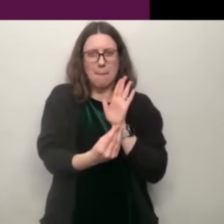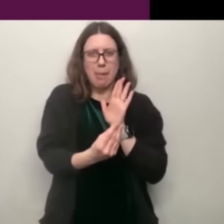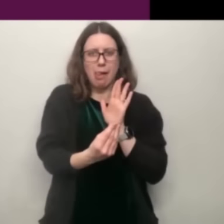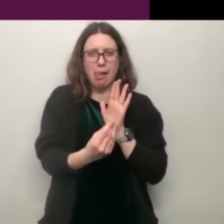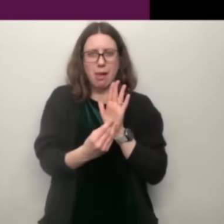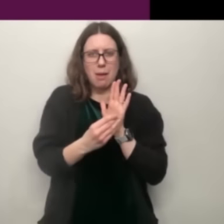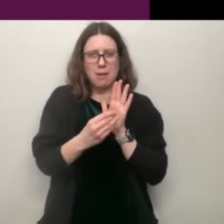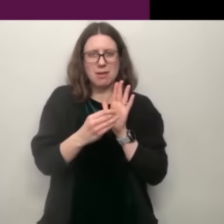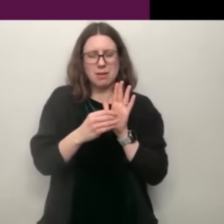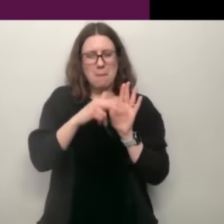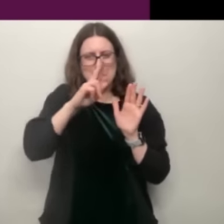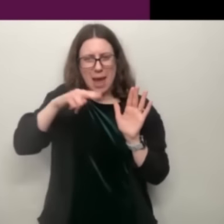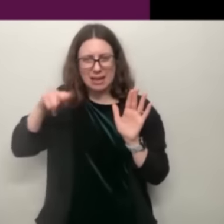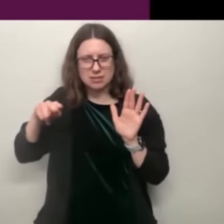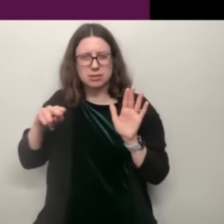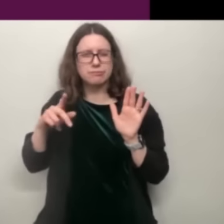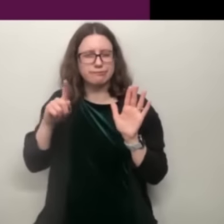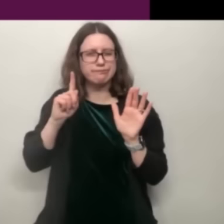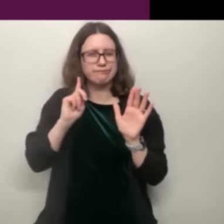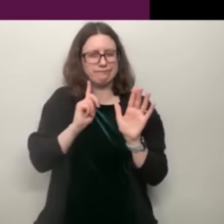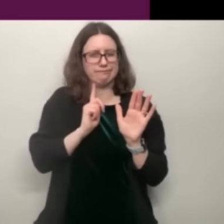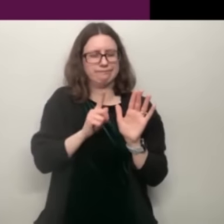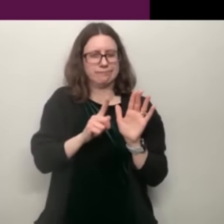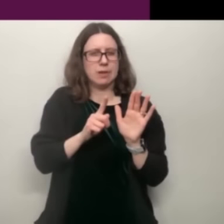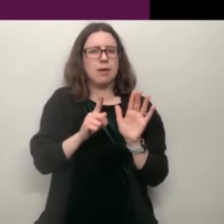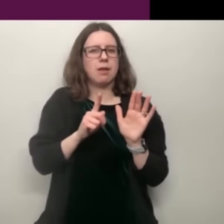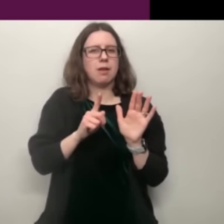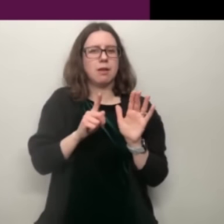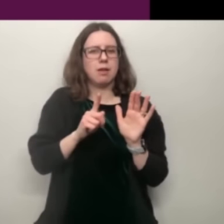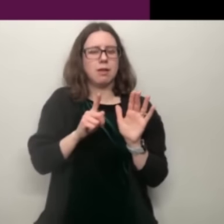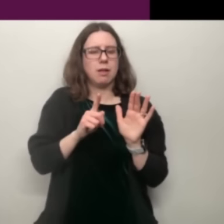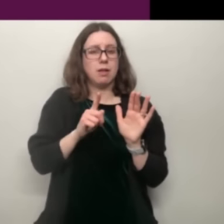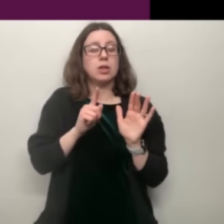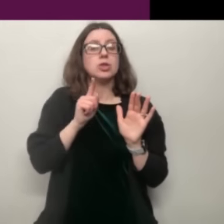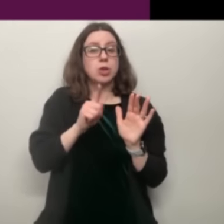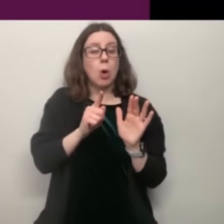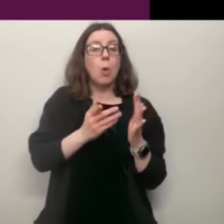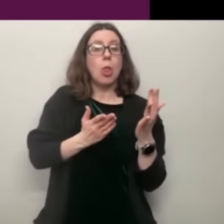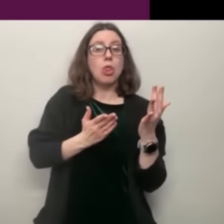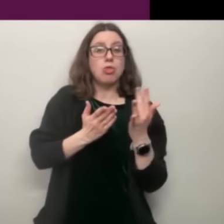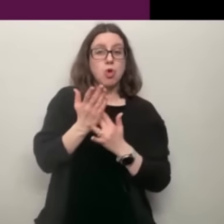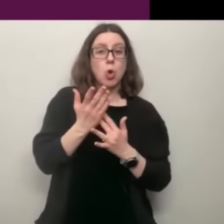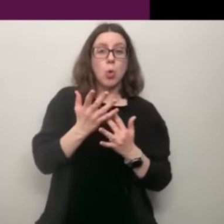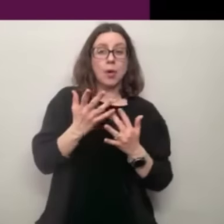of the long industrial revolution safeguarded. Now we hope for centuries to come.